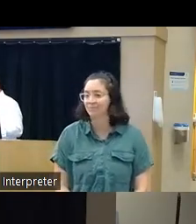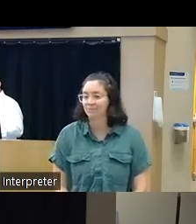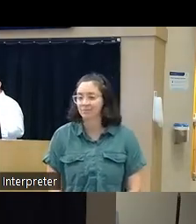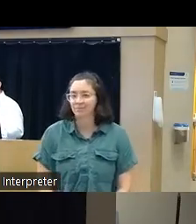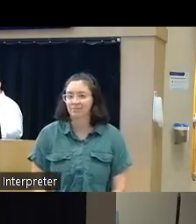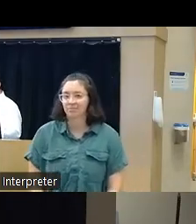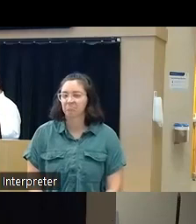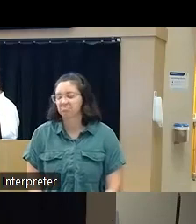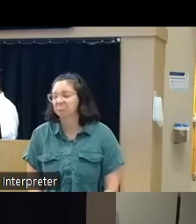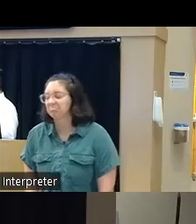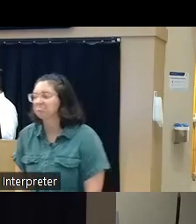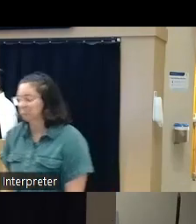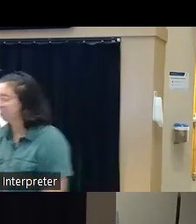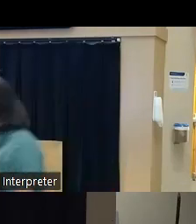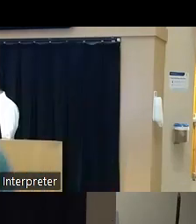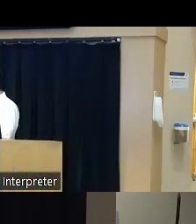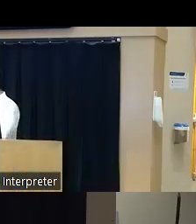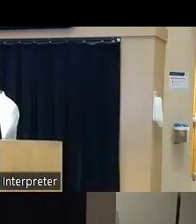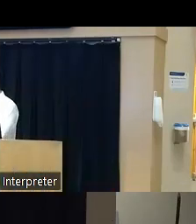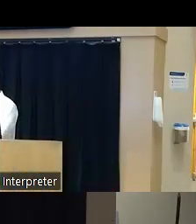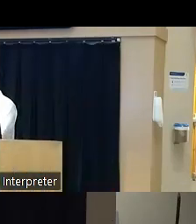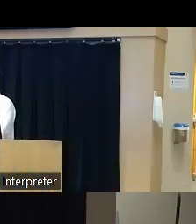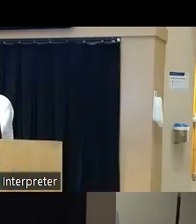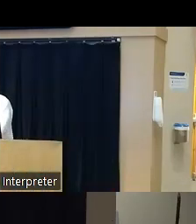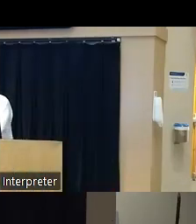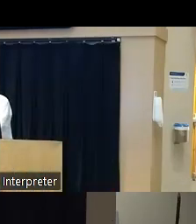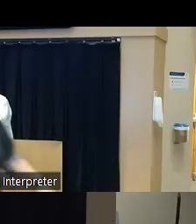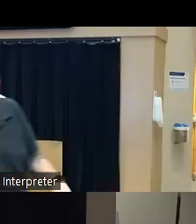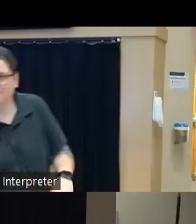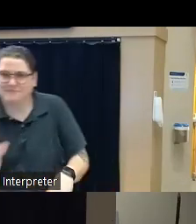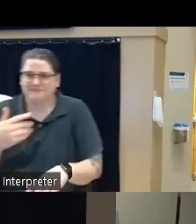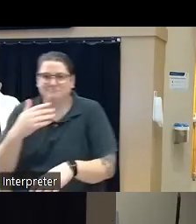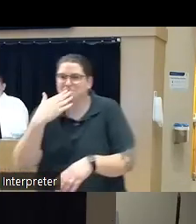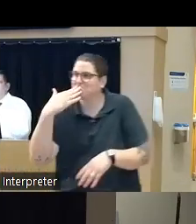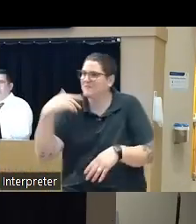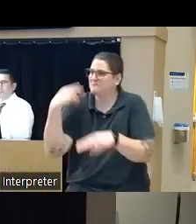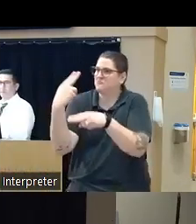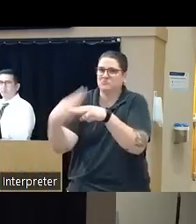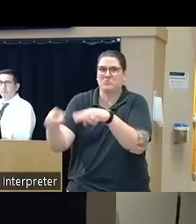all right thanks Paulo we have a very short amount of time but let's see Brian you have a question